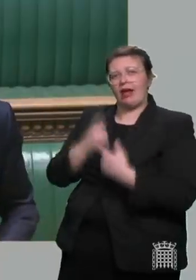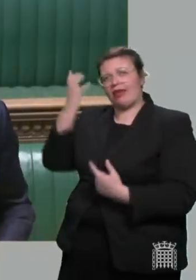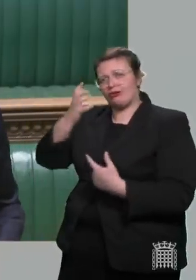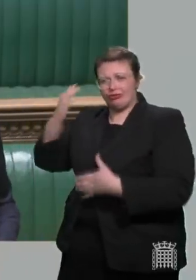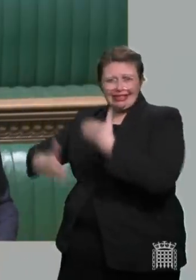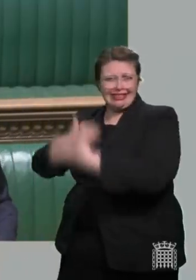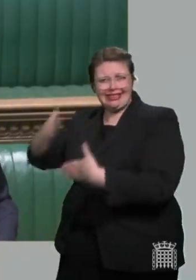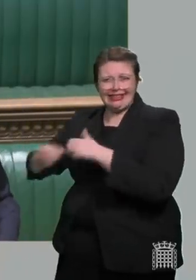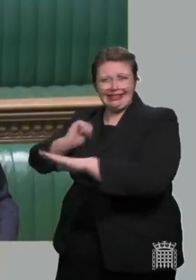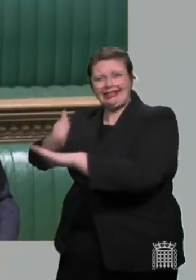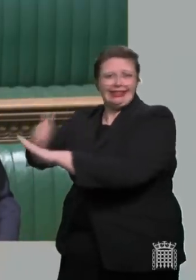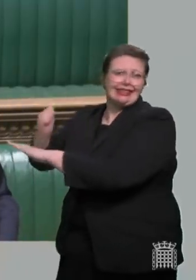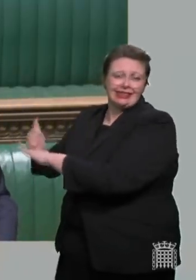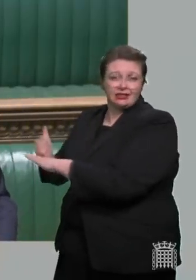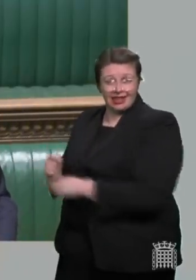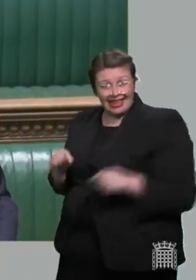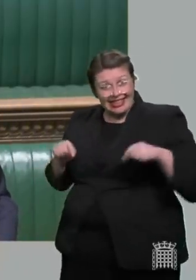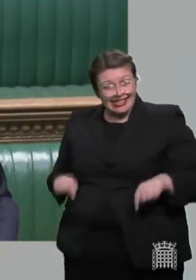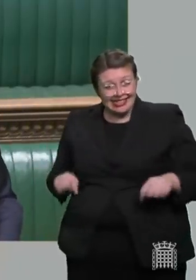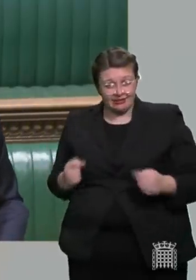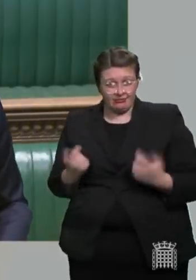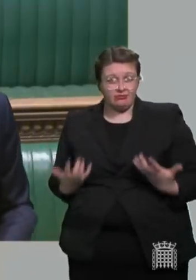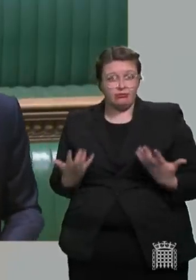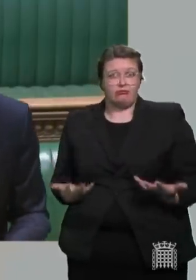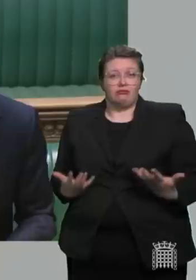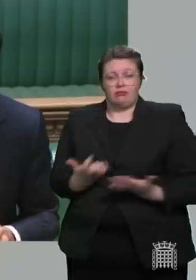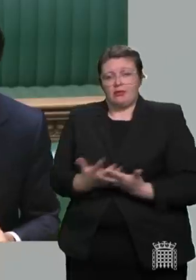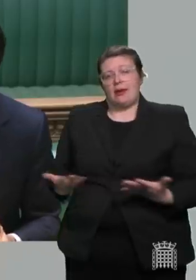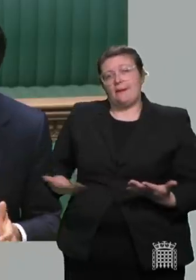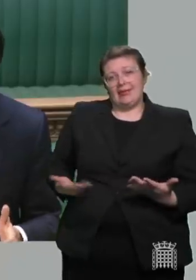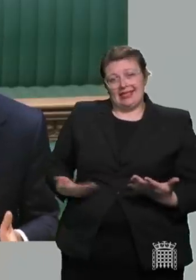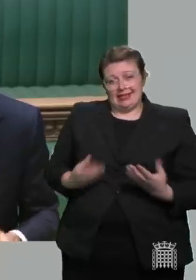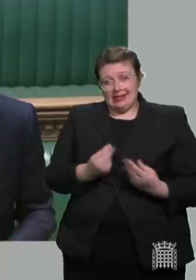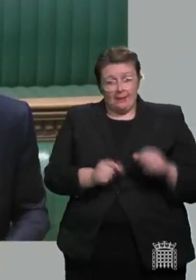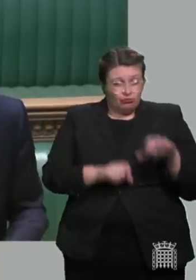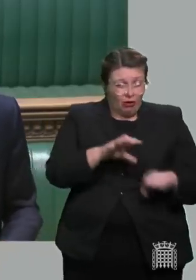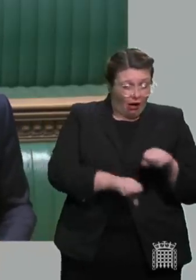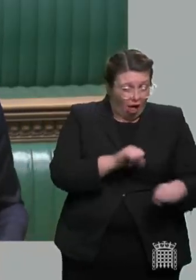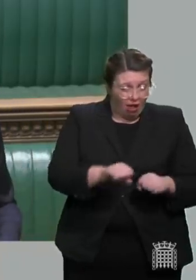while many businesses are struggling, others have been able to build up significant cash reserves.